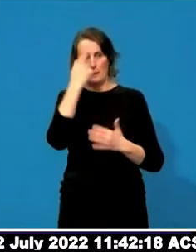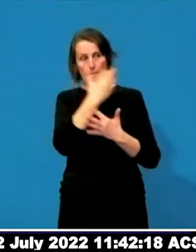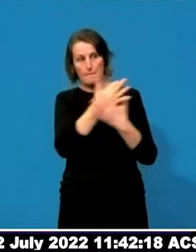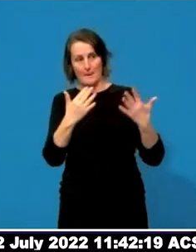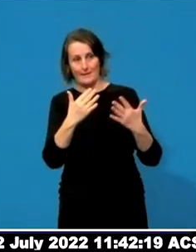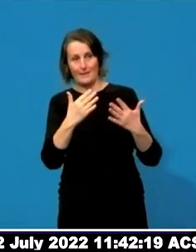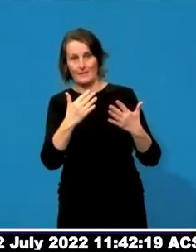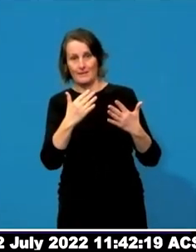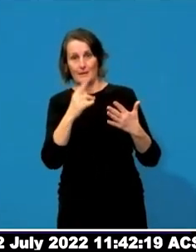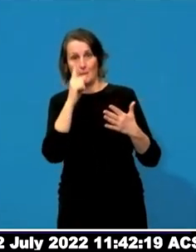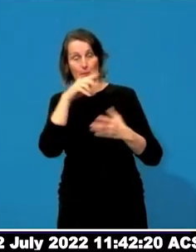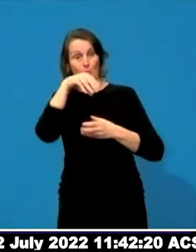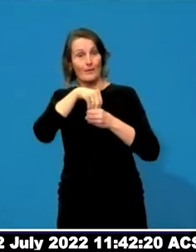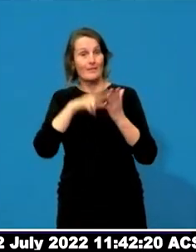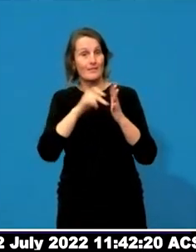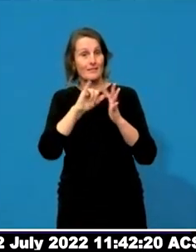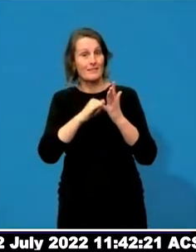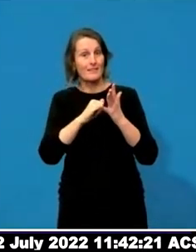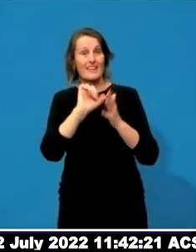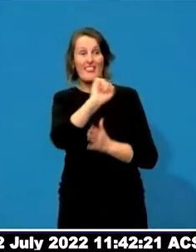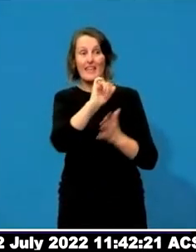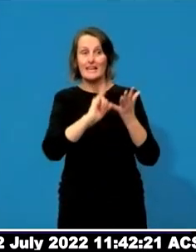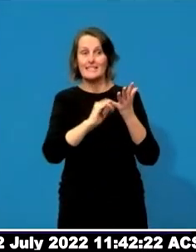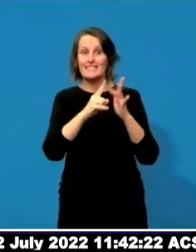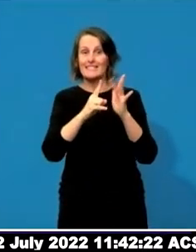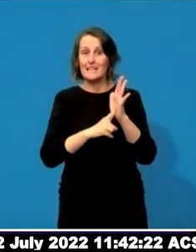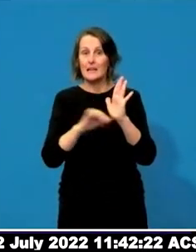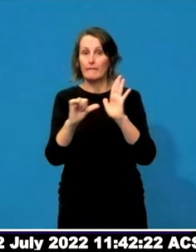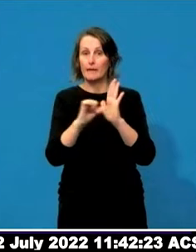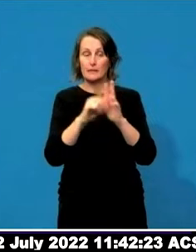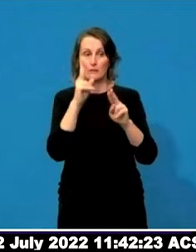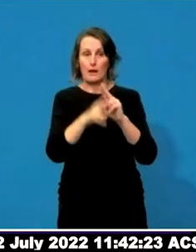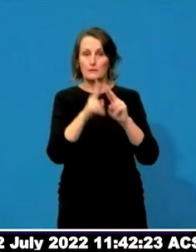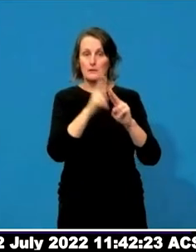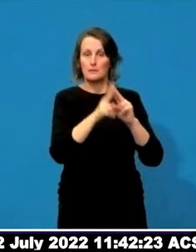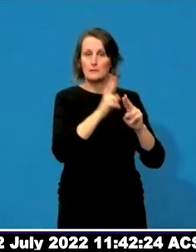The gravamen of your criticism of that is that it appears that the people